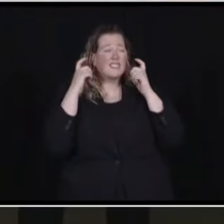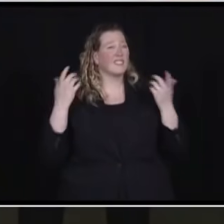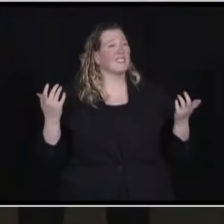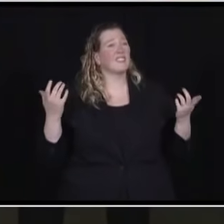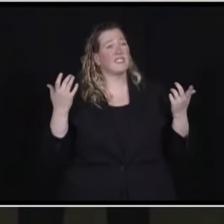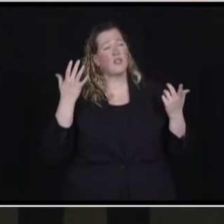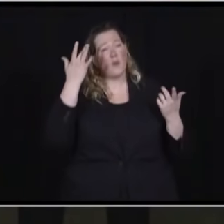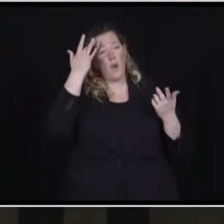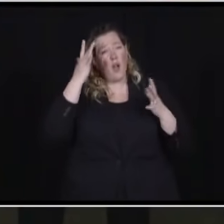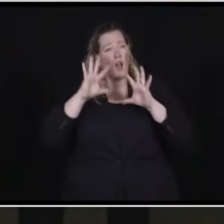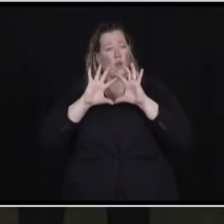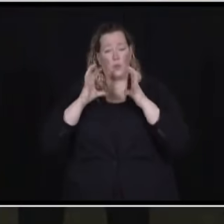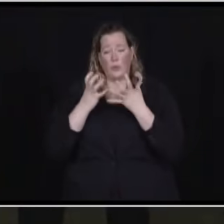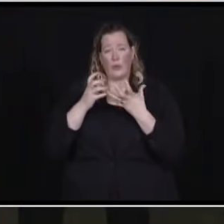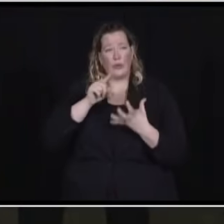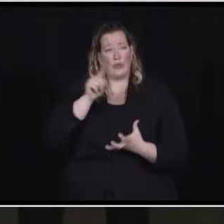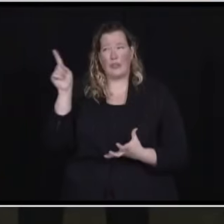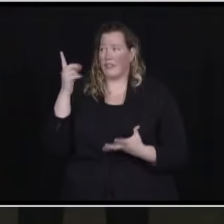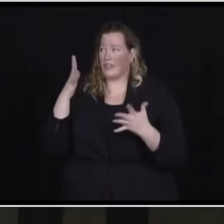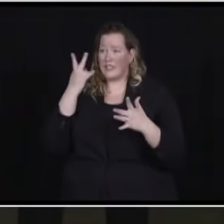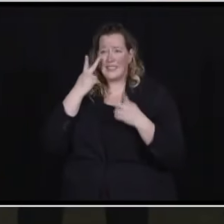is a very serious virus,